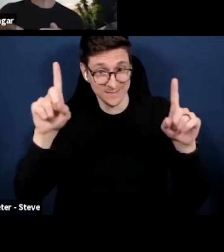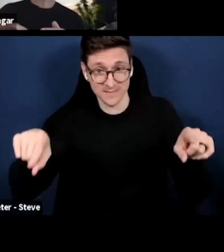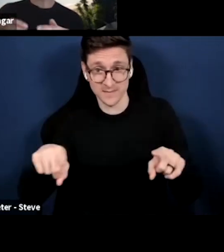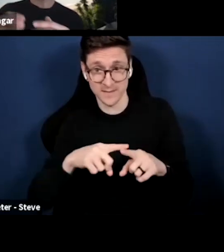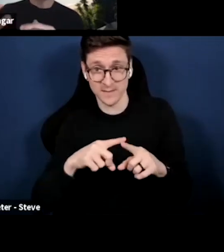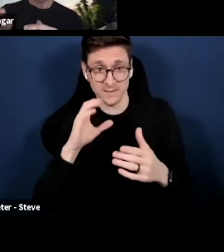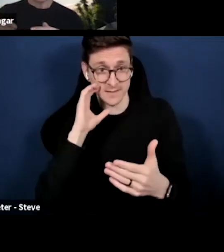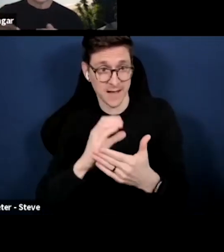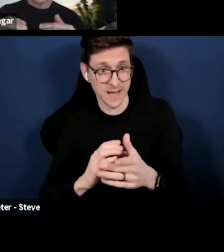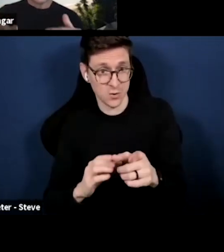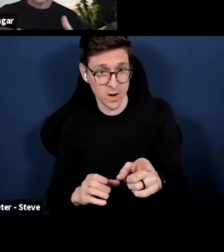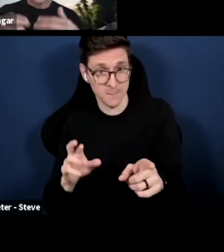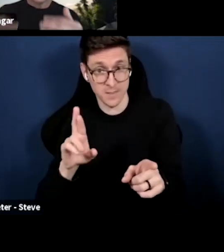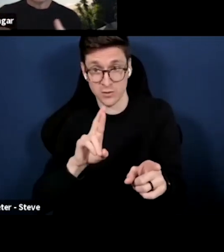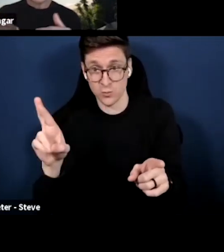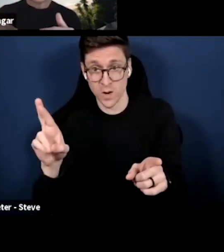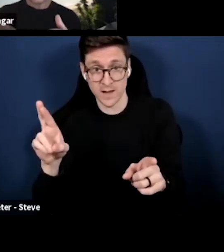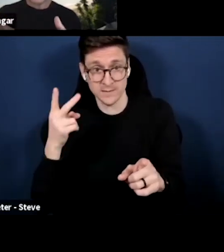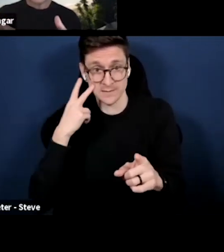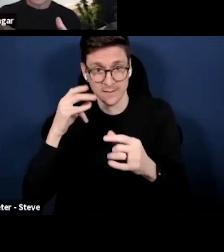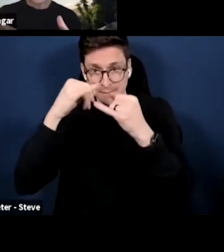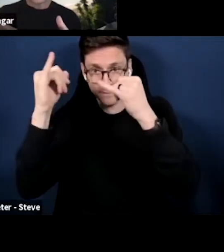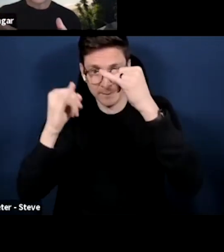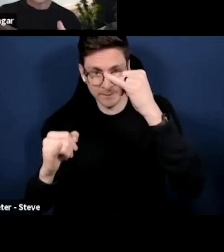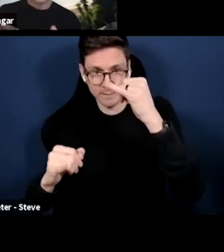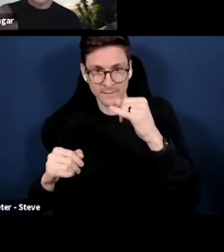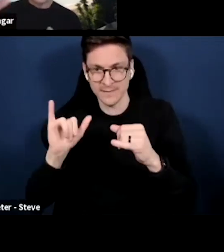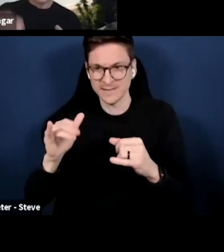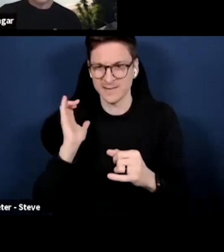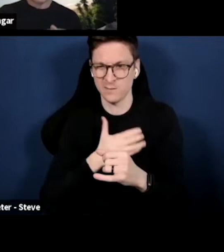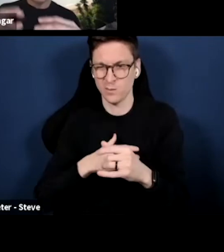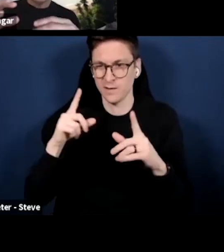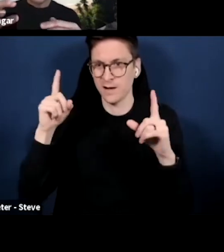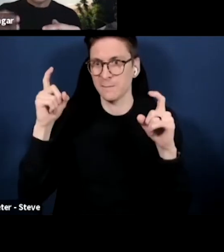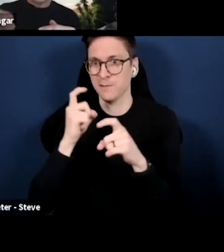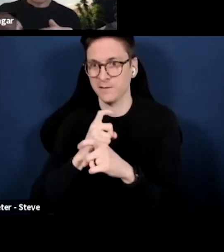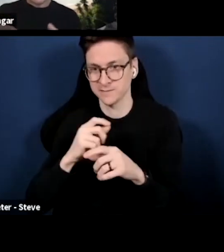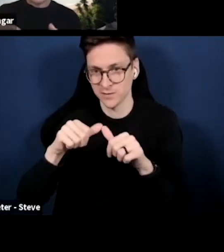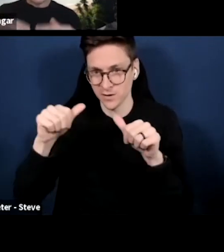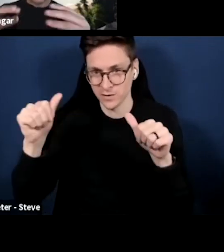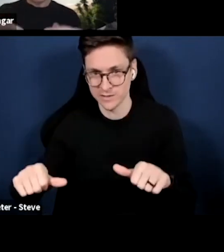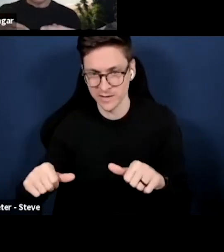on the right it shows a more complex cognitive architecture this is from several years ago so